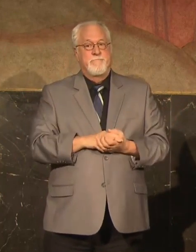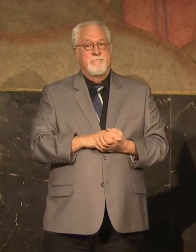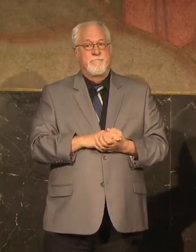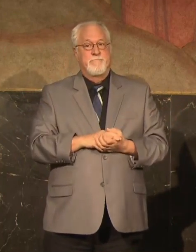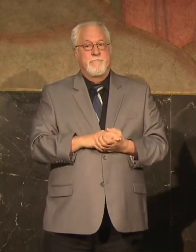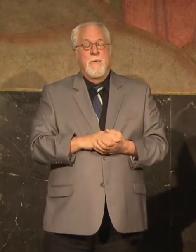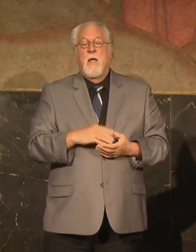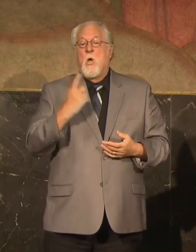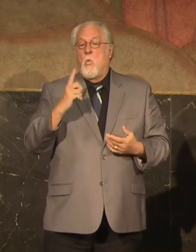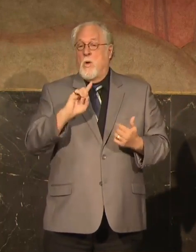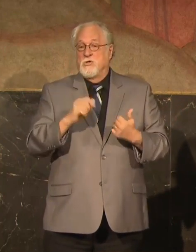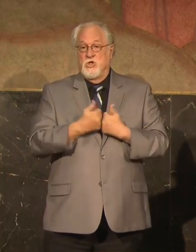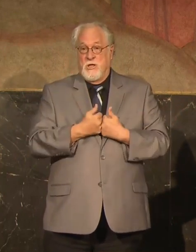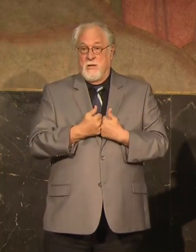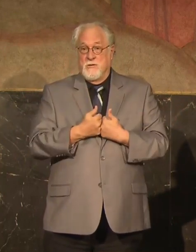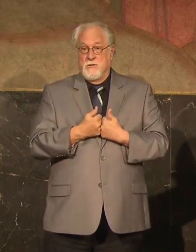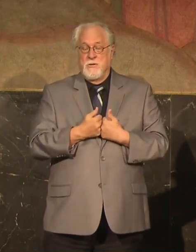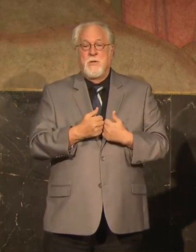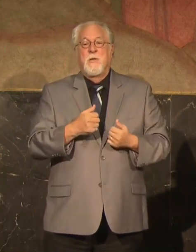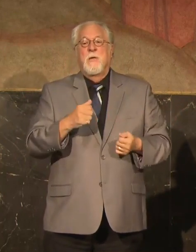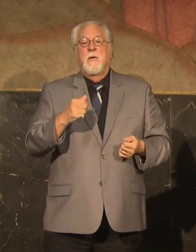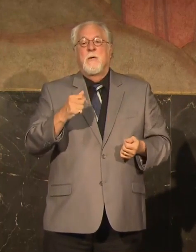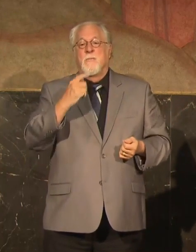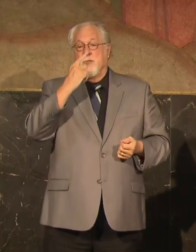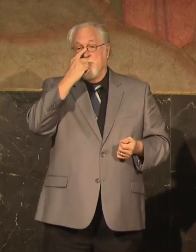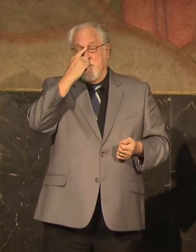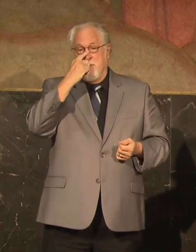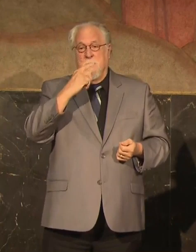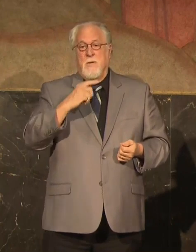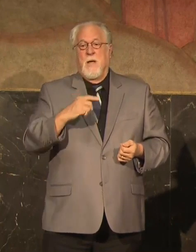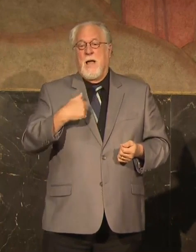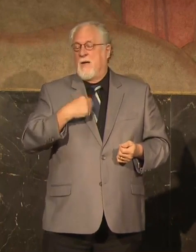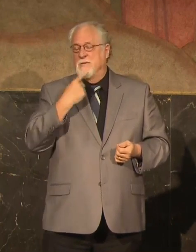one of the challenges that we have is that I've said this over and over.